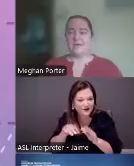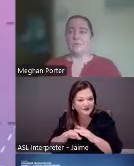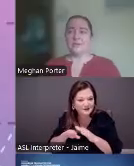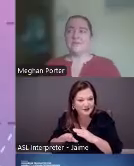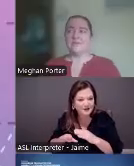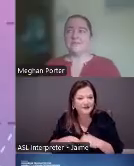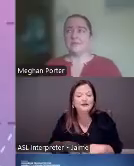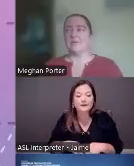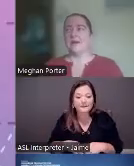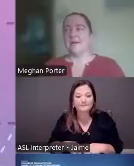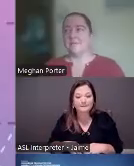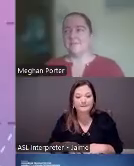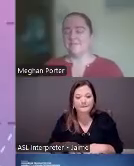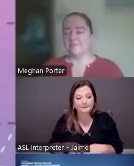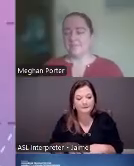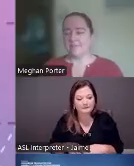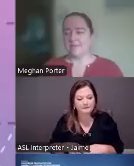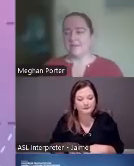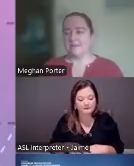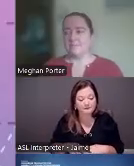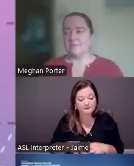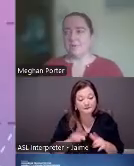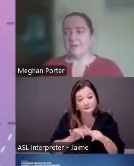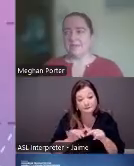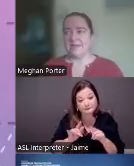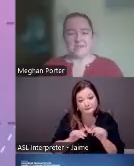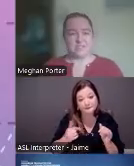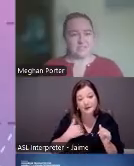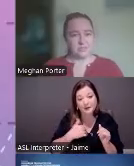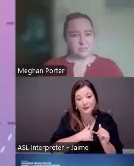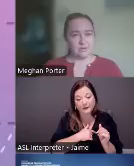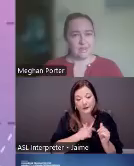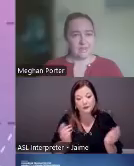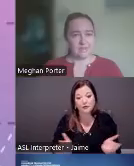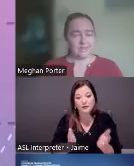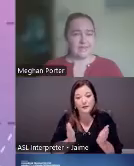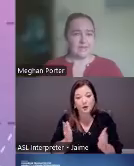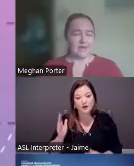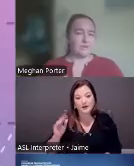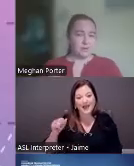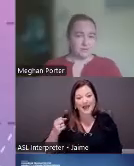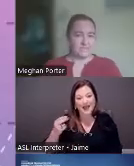we also promoted ASHA's toolkit in other posts,